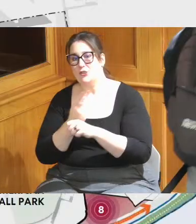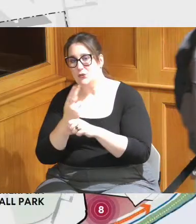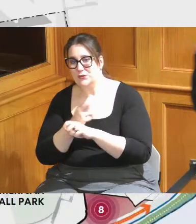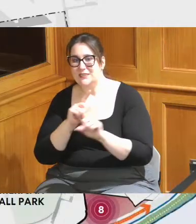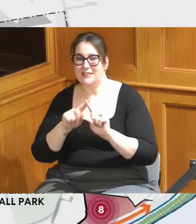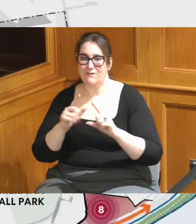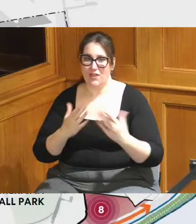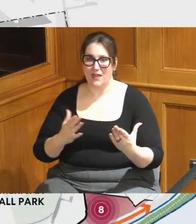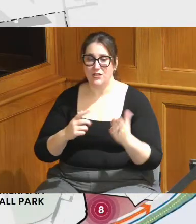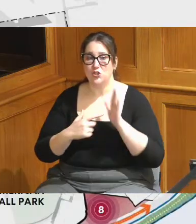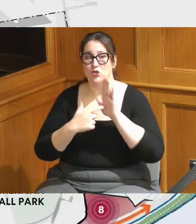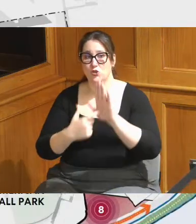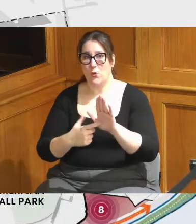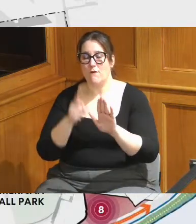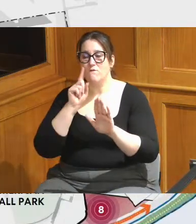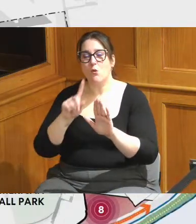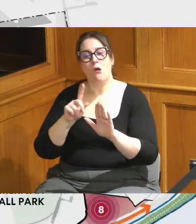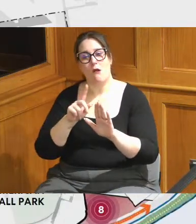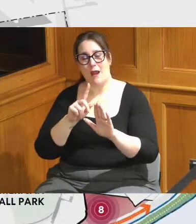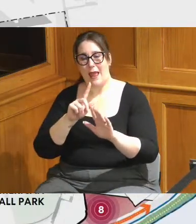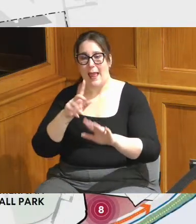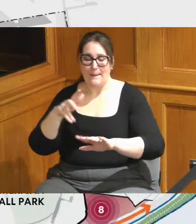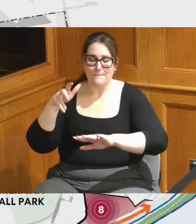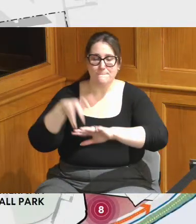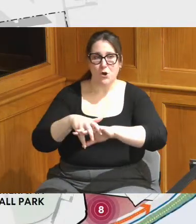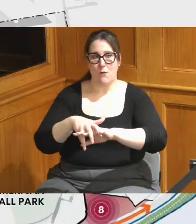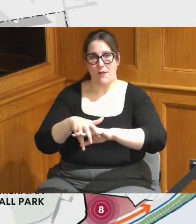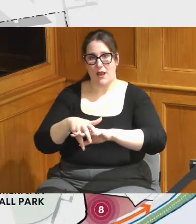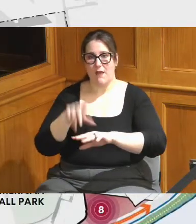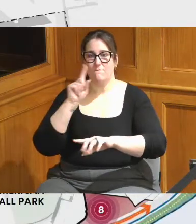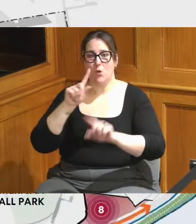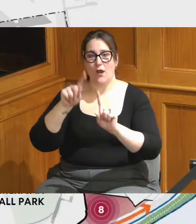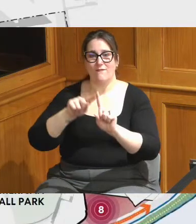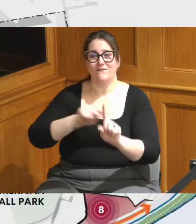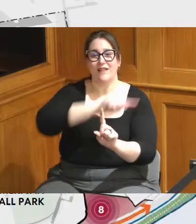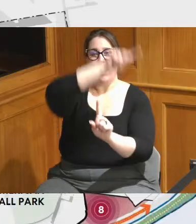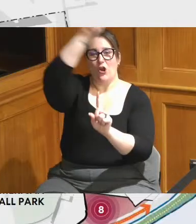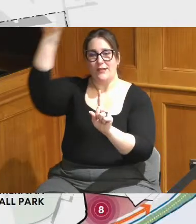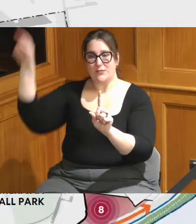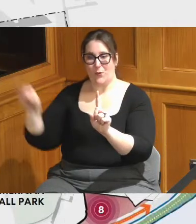the potential for a permanent wheel or a ferris wheel idea. There on the southern end of that same